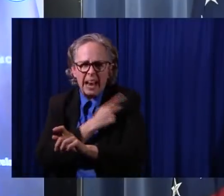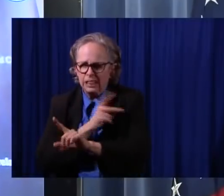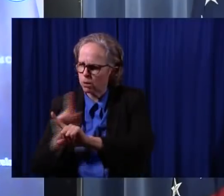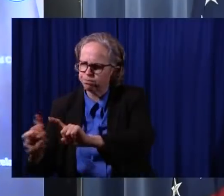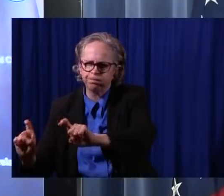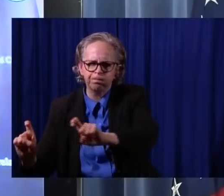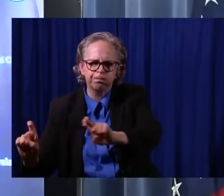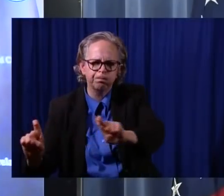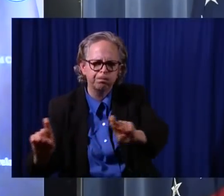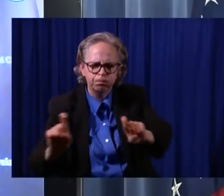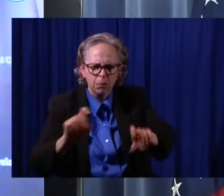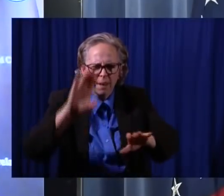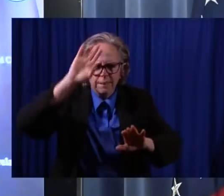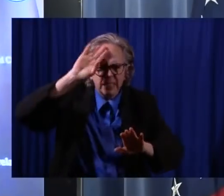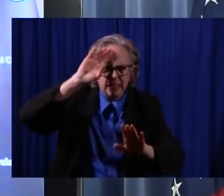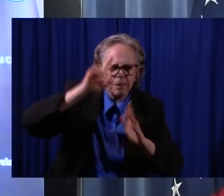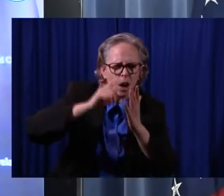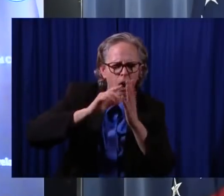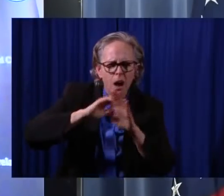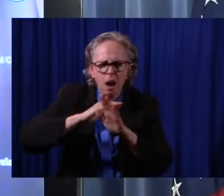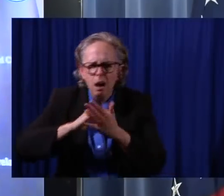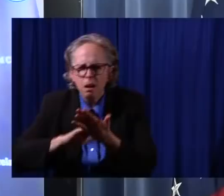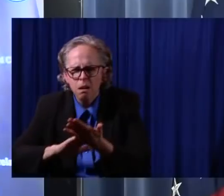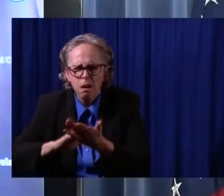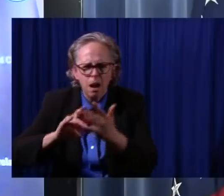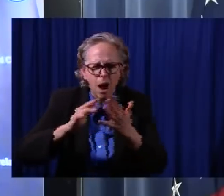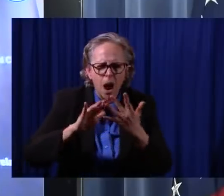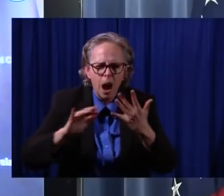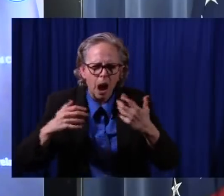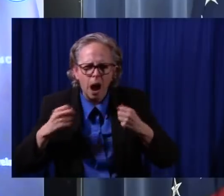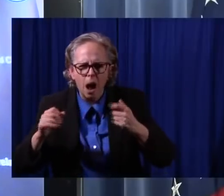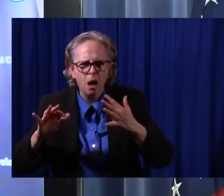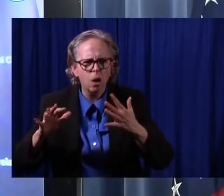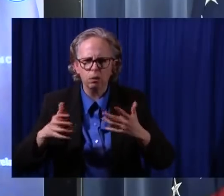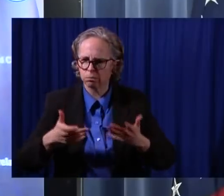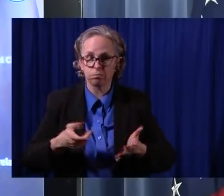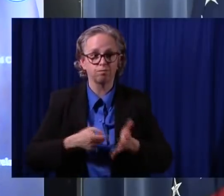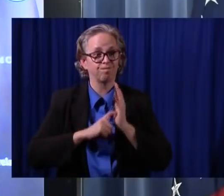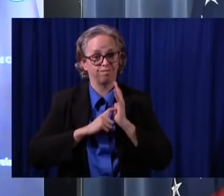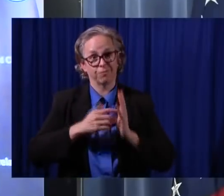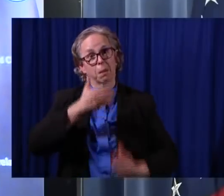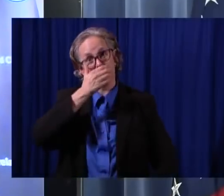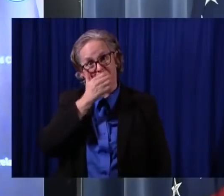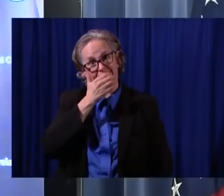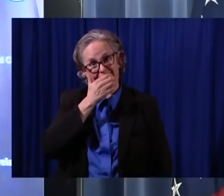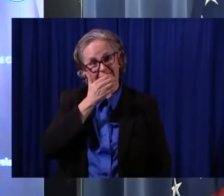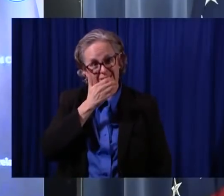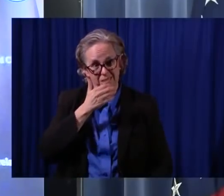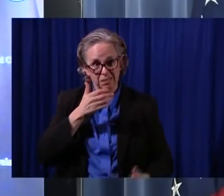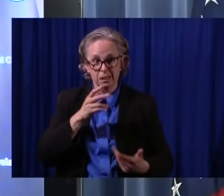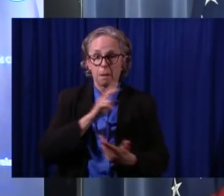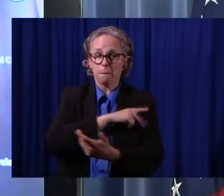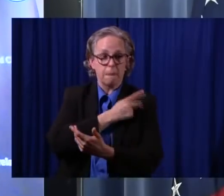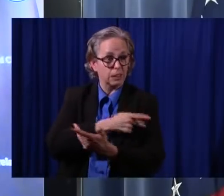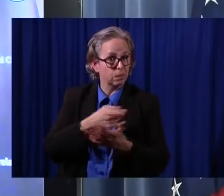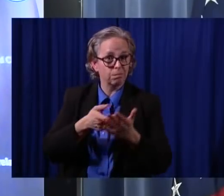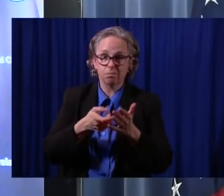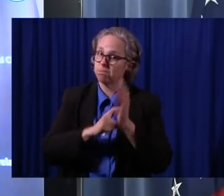CAREGIVERS, AND FEWER THAN 1% OF THEM HAVE CONTRACTED AN INFECTION AND NONE IN THE